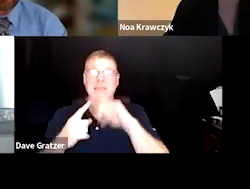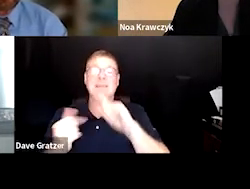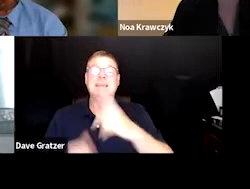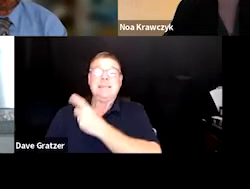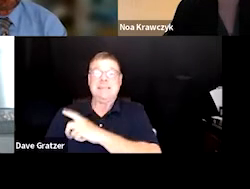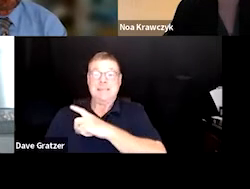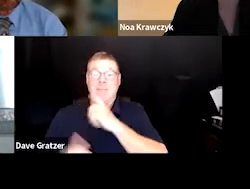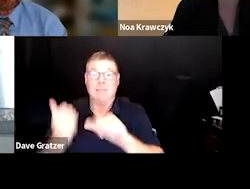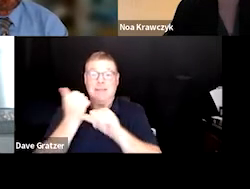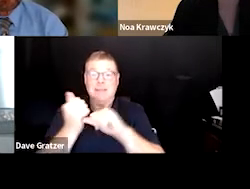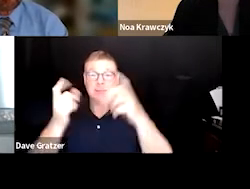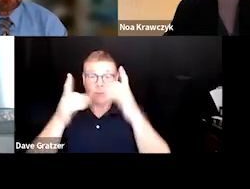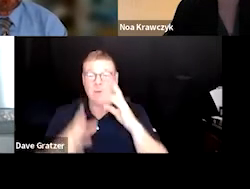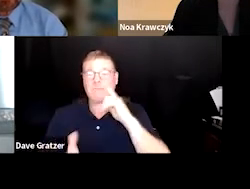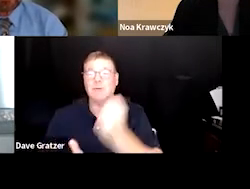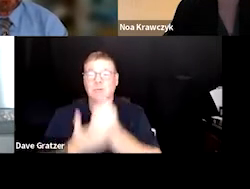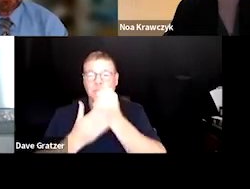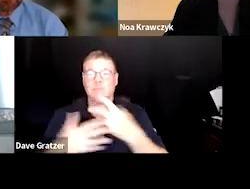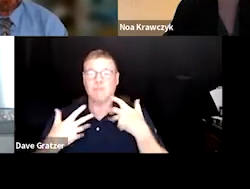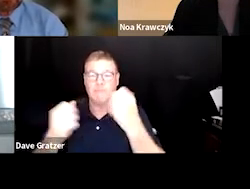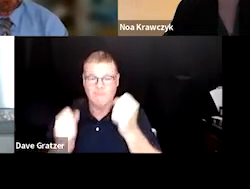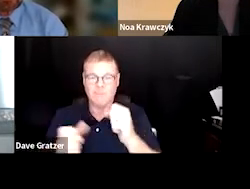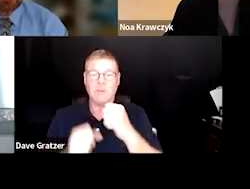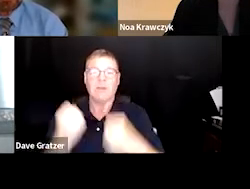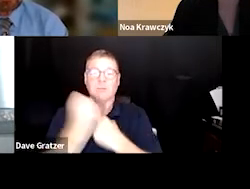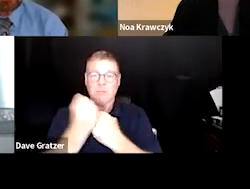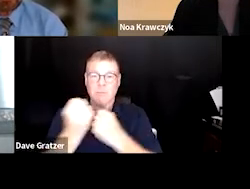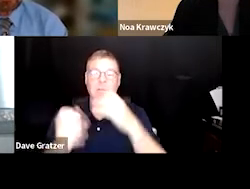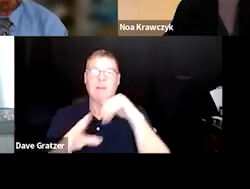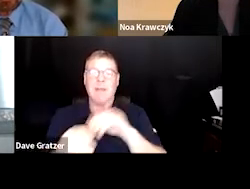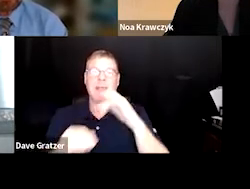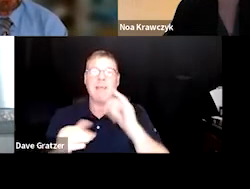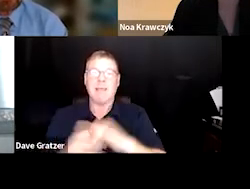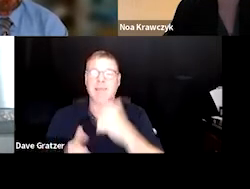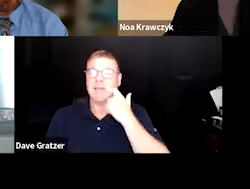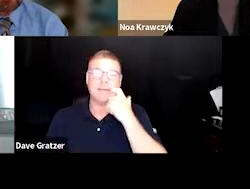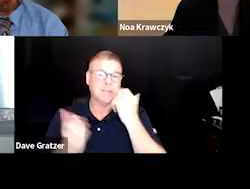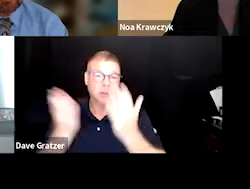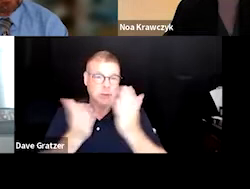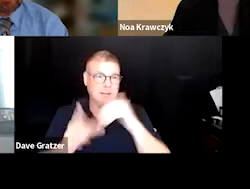for the Office of Treatment and Recovery Support, Division of Mental Health and Addiction Services in New Jersey.